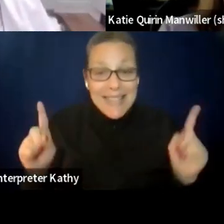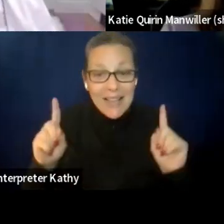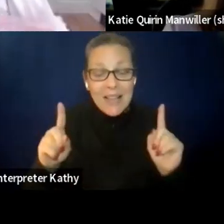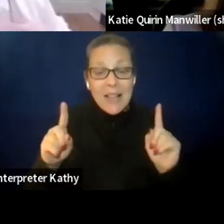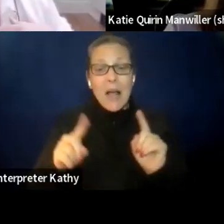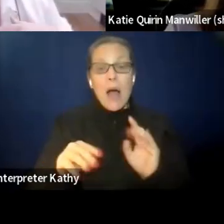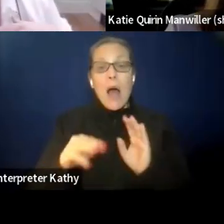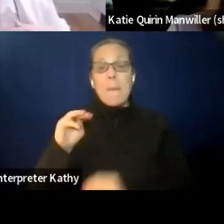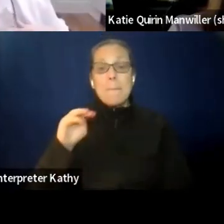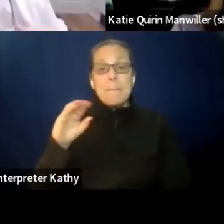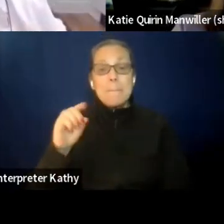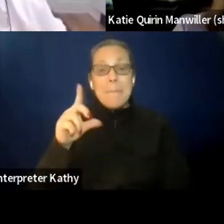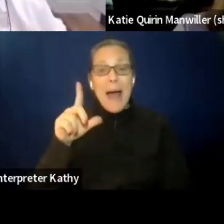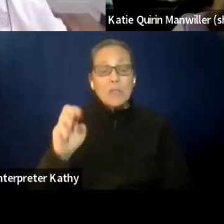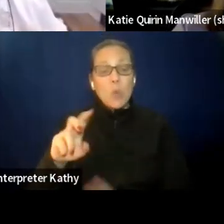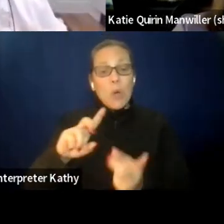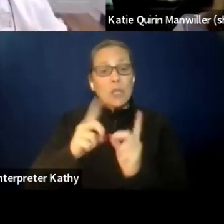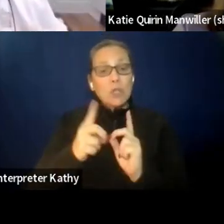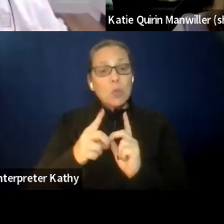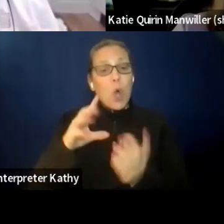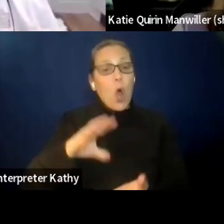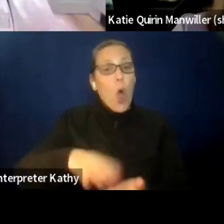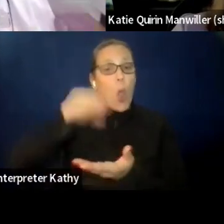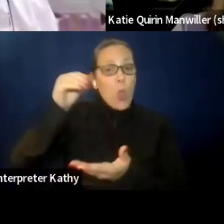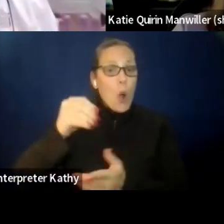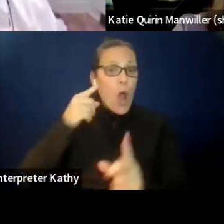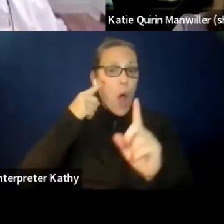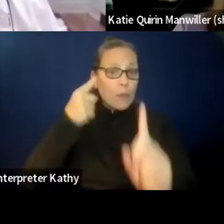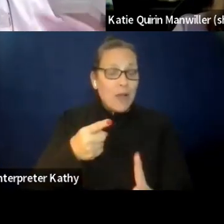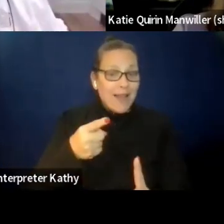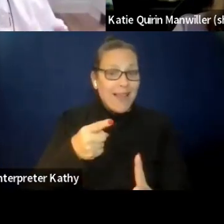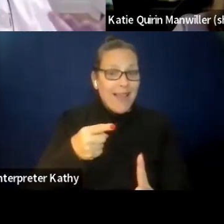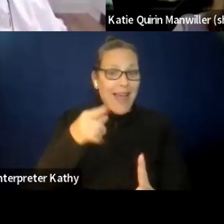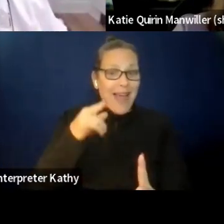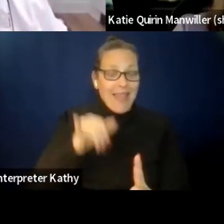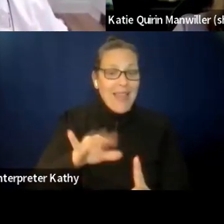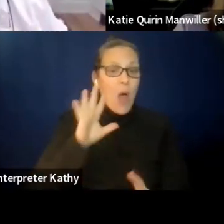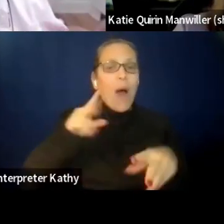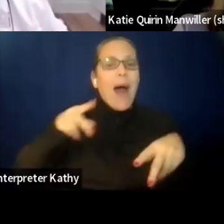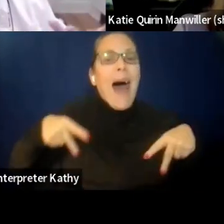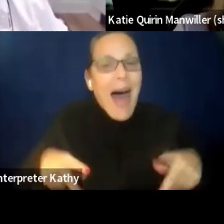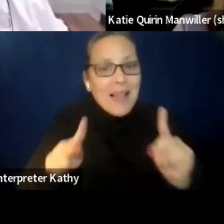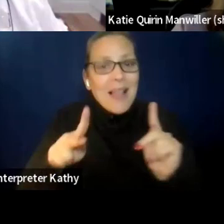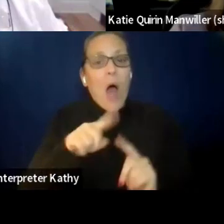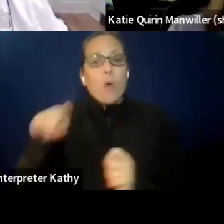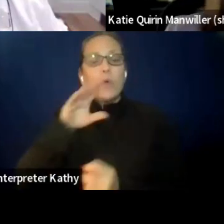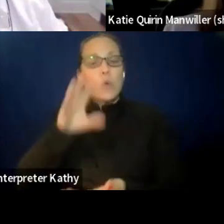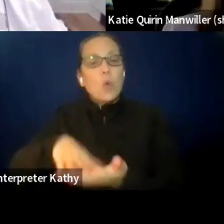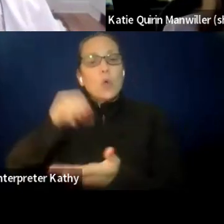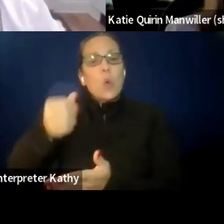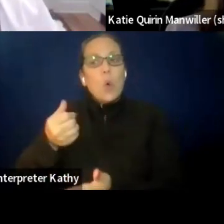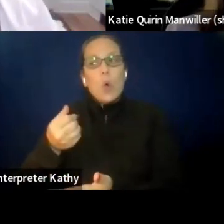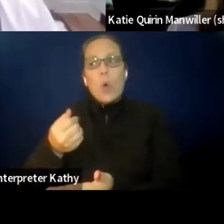asynchronous courses where the goal is a successful module, digital learning